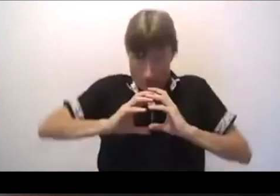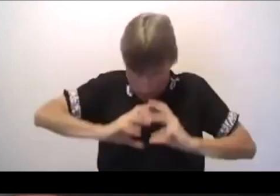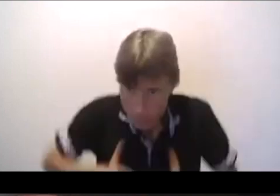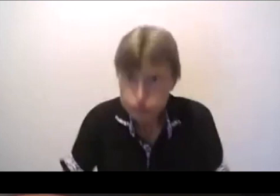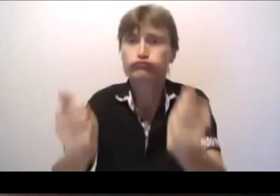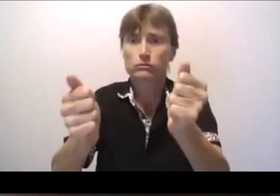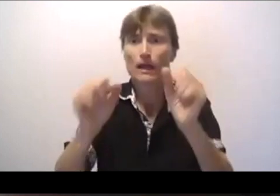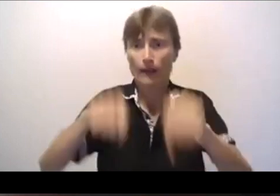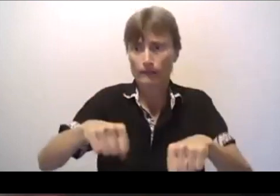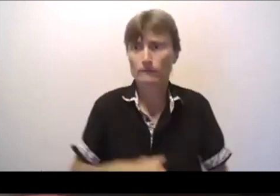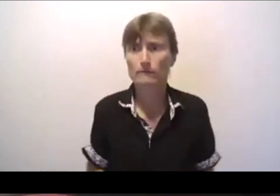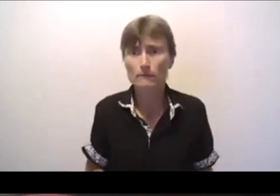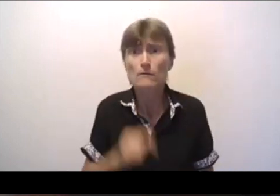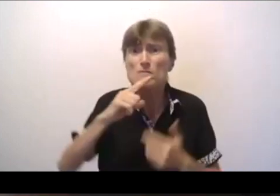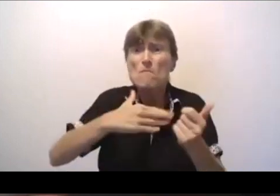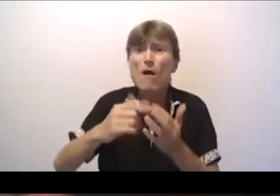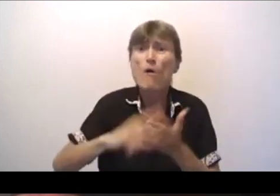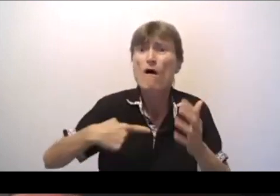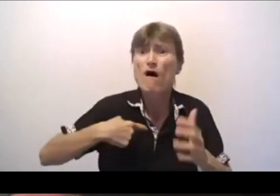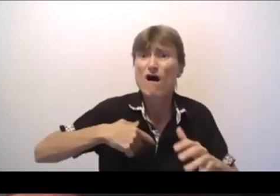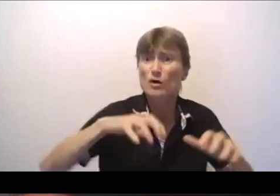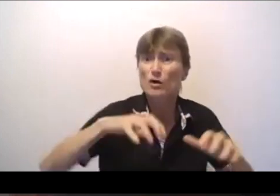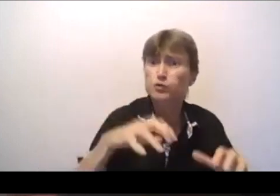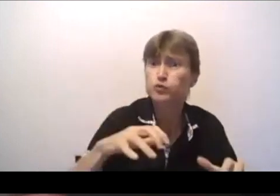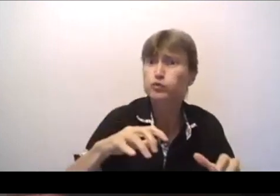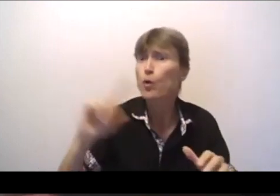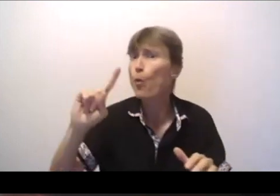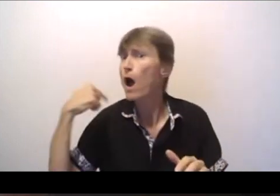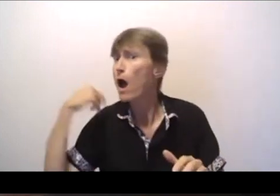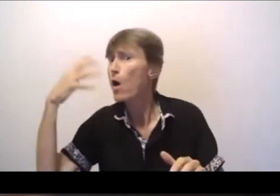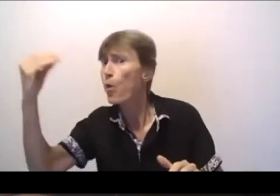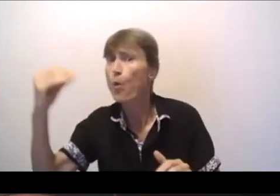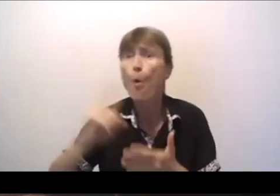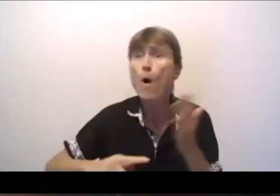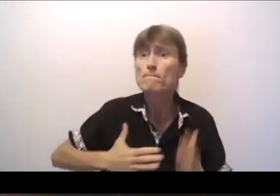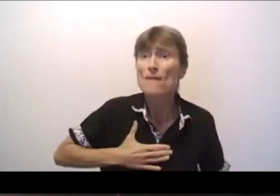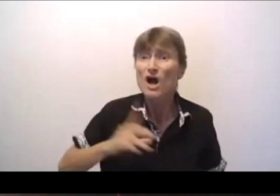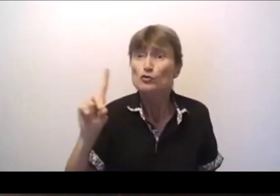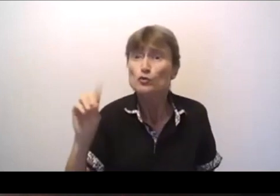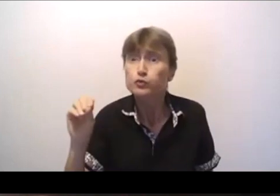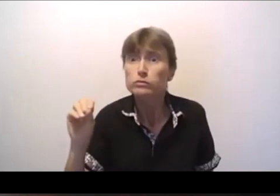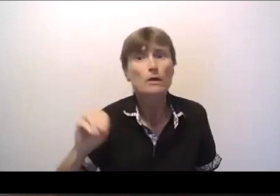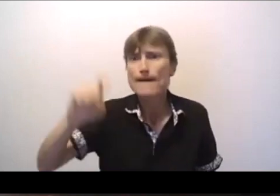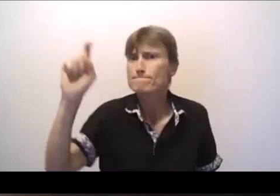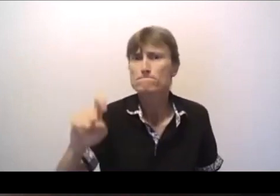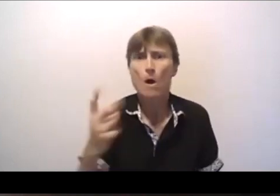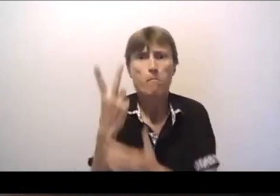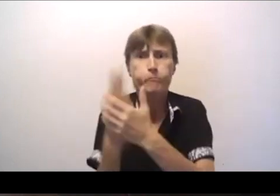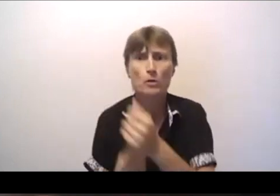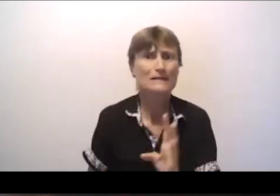go no matter what i'm doing i'm still me i'm only speaking with my own voice and a large part of the work that zainab